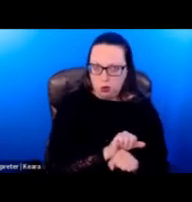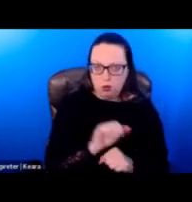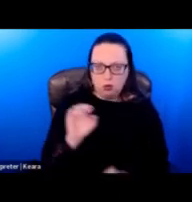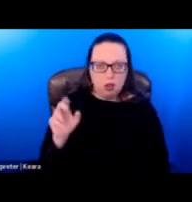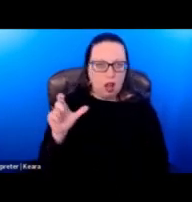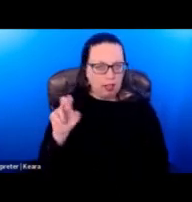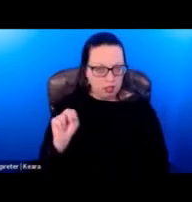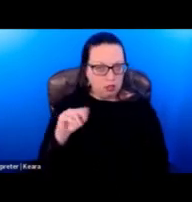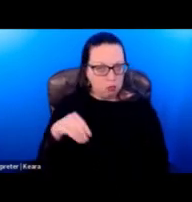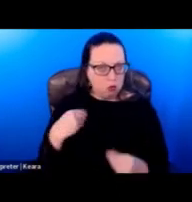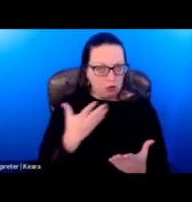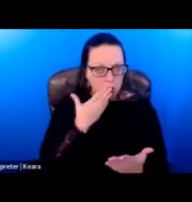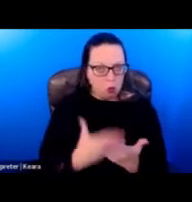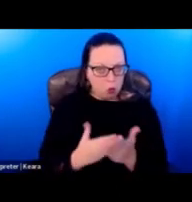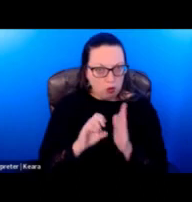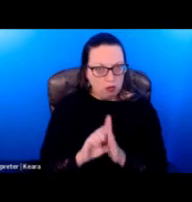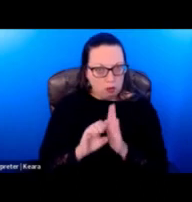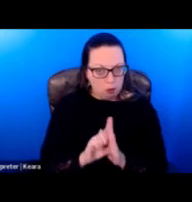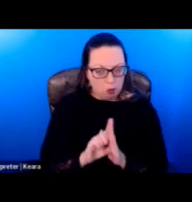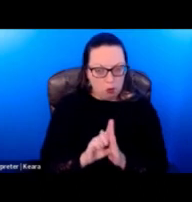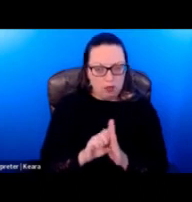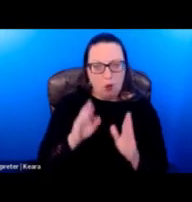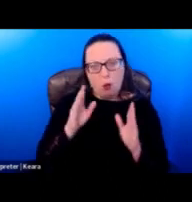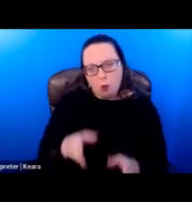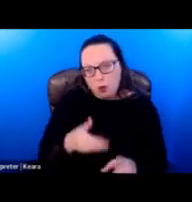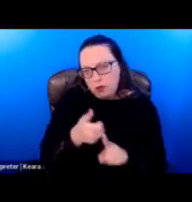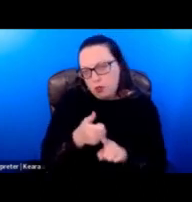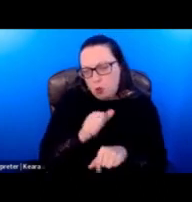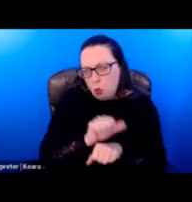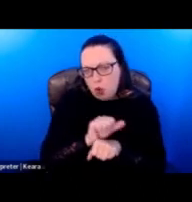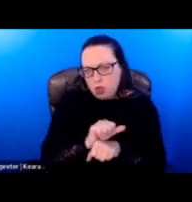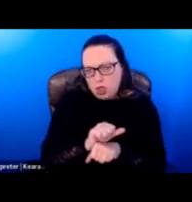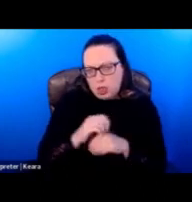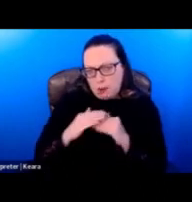great example of it, even though the person was working just minimally in order to access the